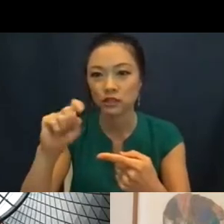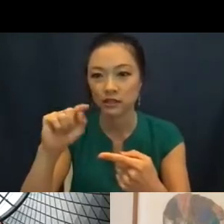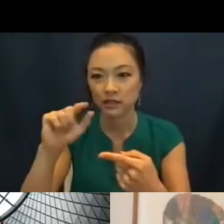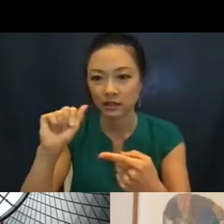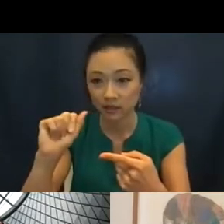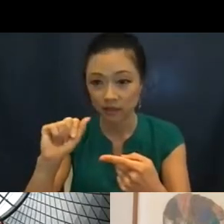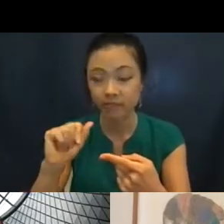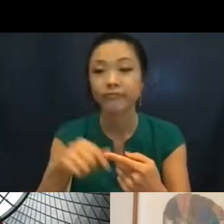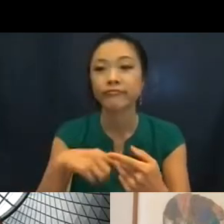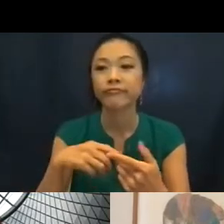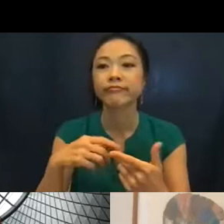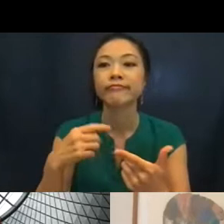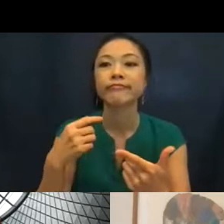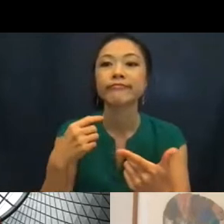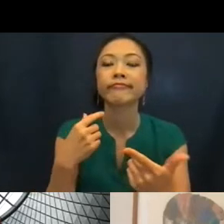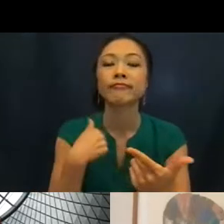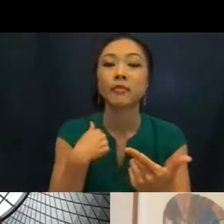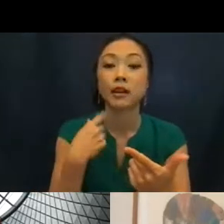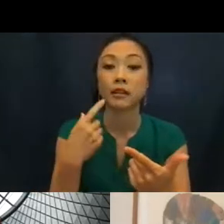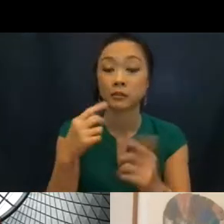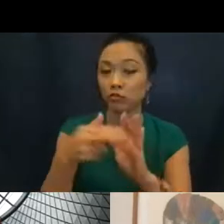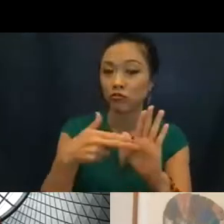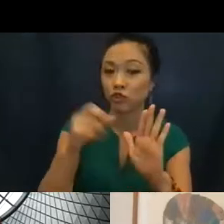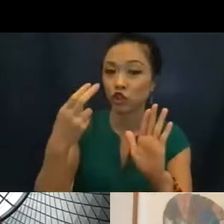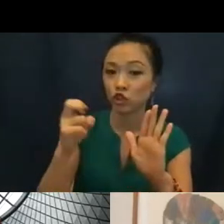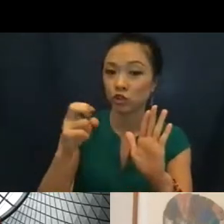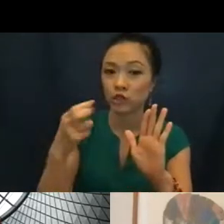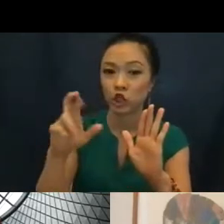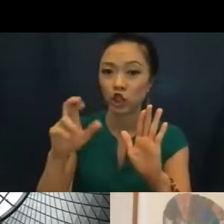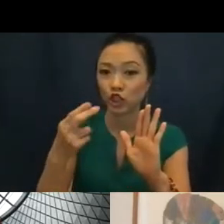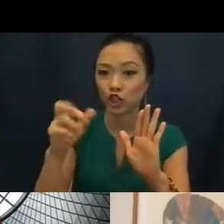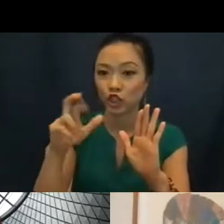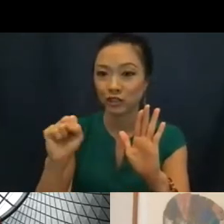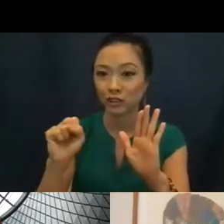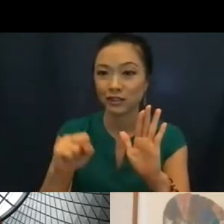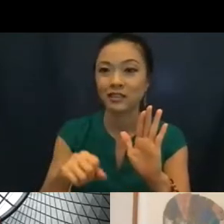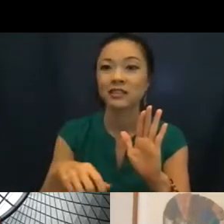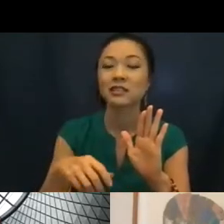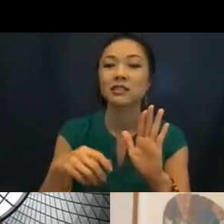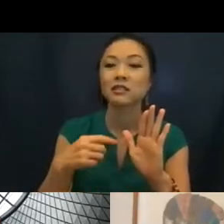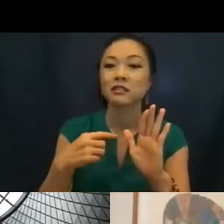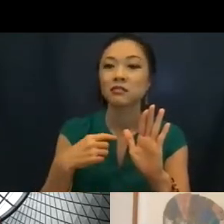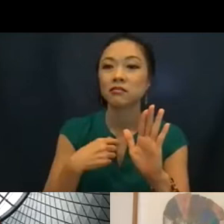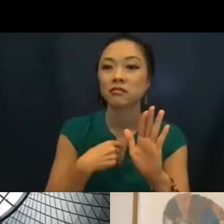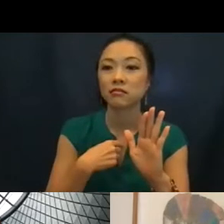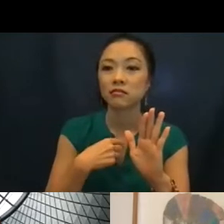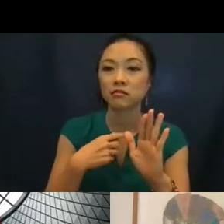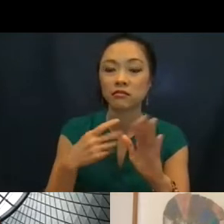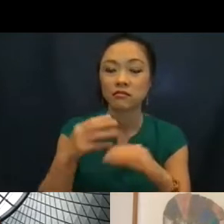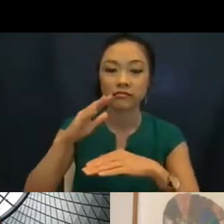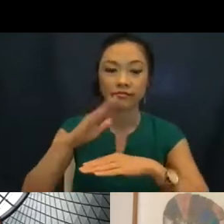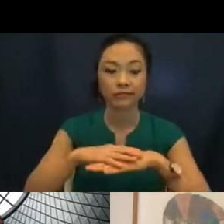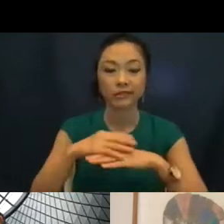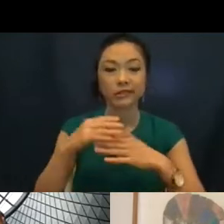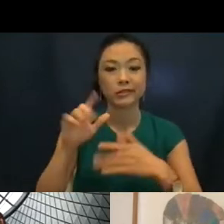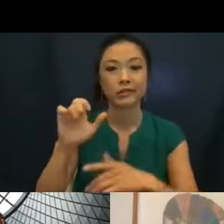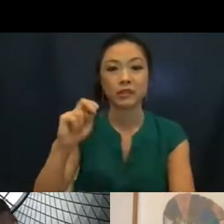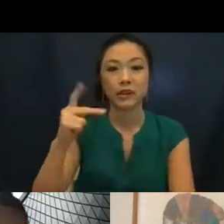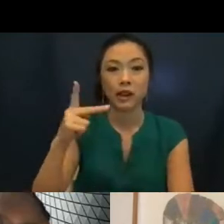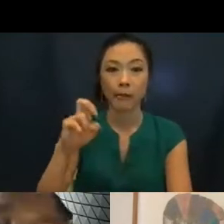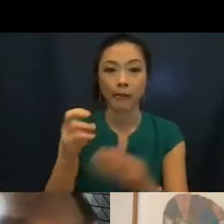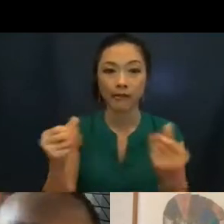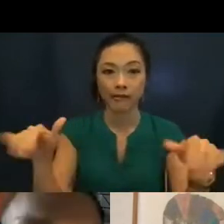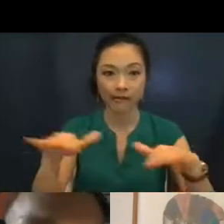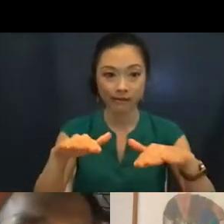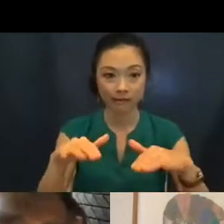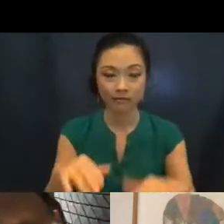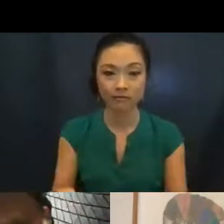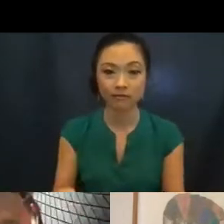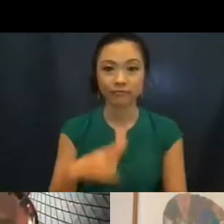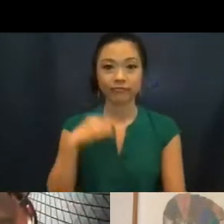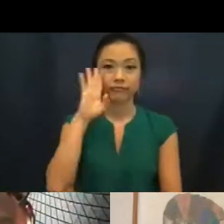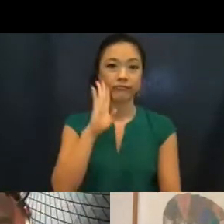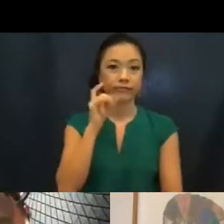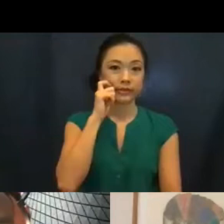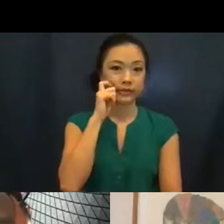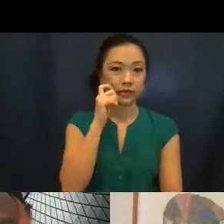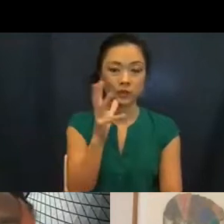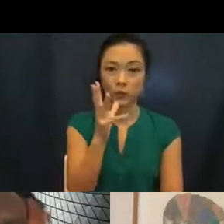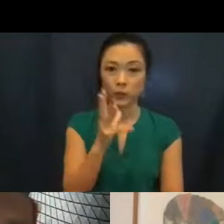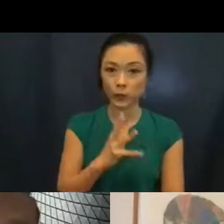is Gabri Christa, she, her, hers. I'm on Staten Island, Lenape land. I'm a brown-skinned woman of Caribbean